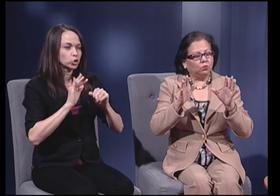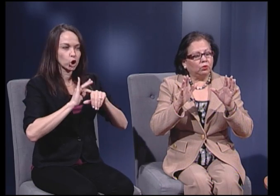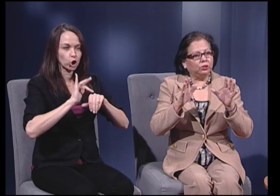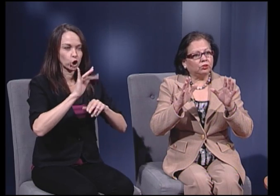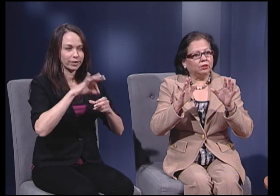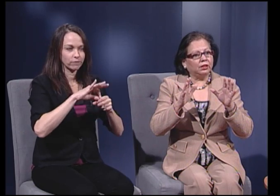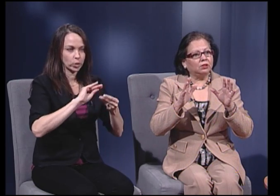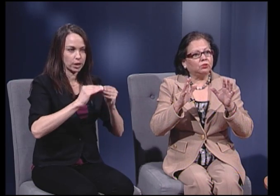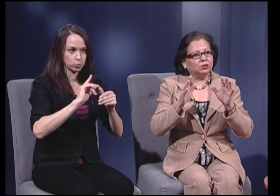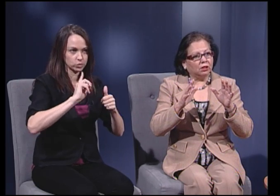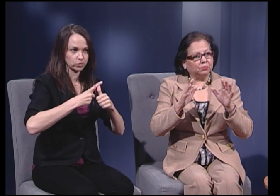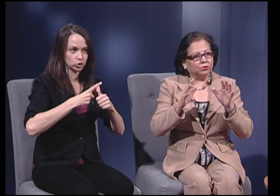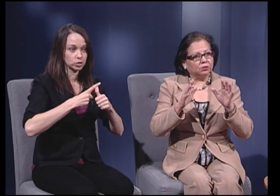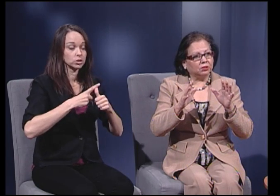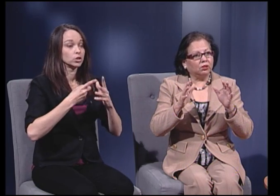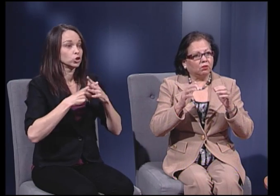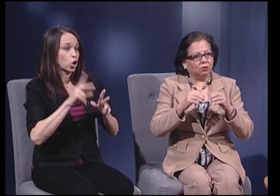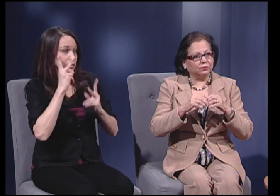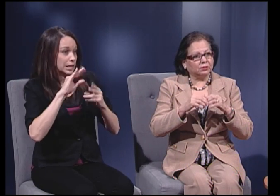When we start getting those numbers in our office,